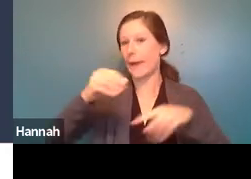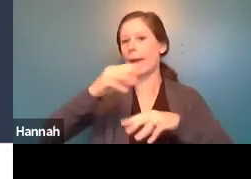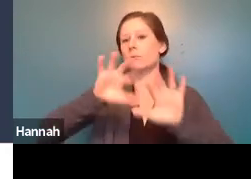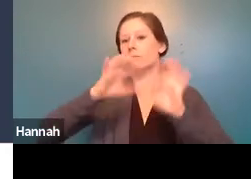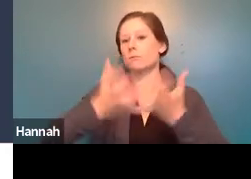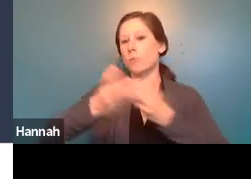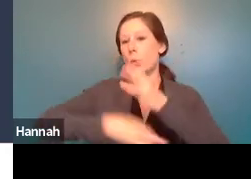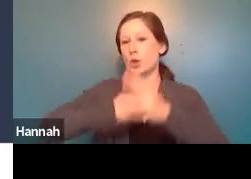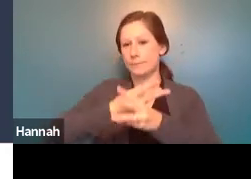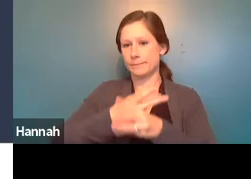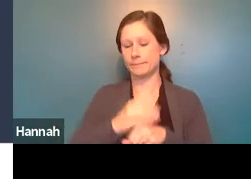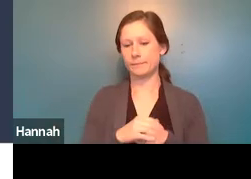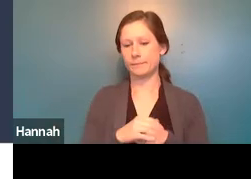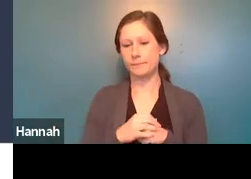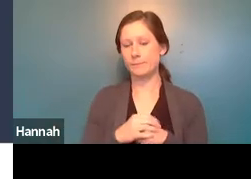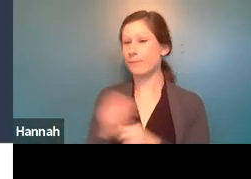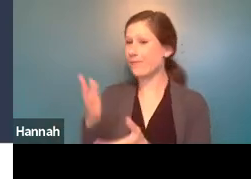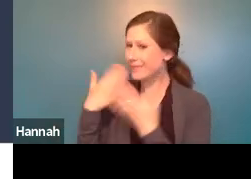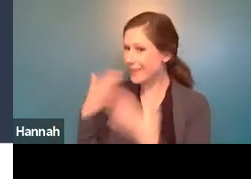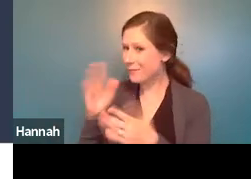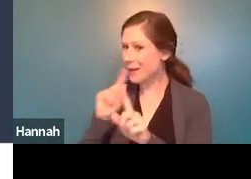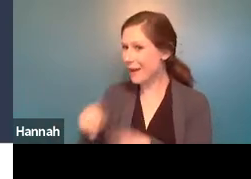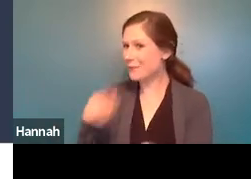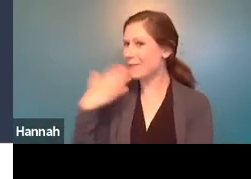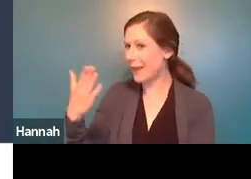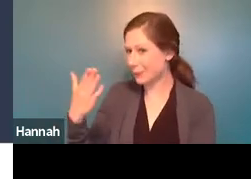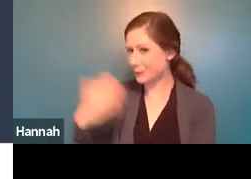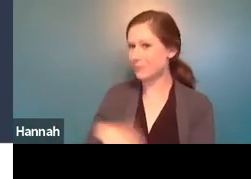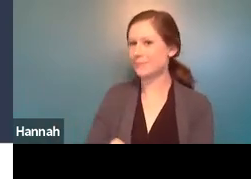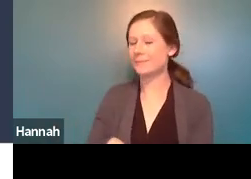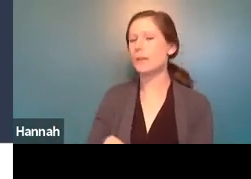Jason: Thank you all for your answers there. Here's a question. This question is actually going to come from me This is a question I'm curious